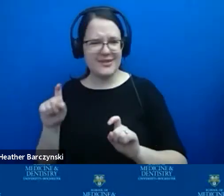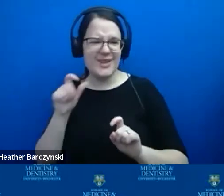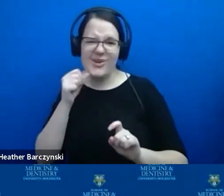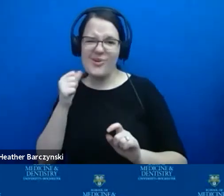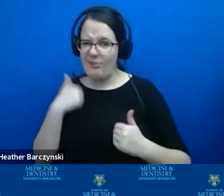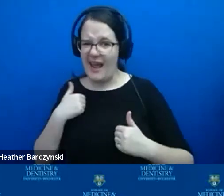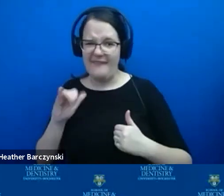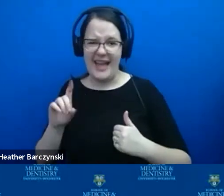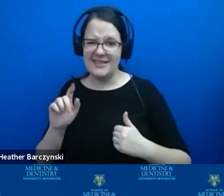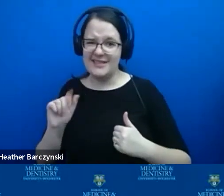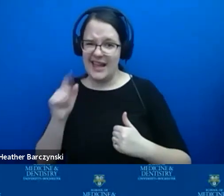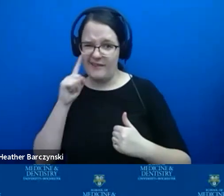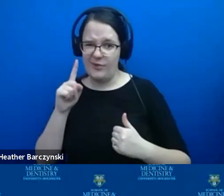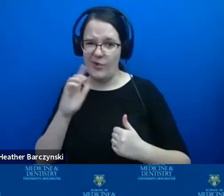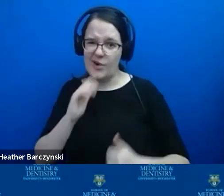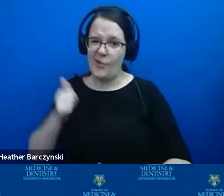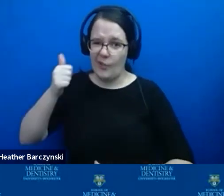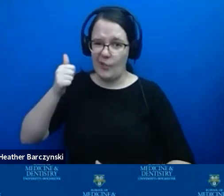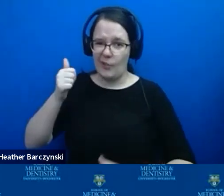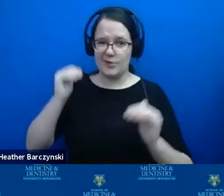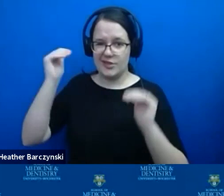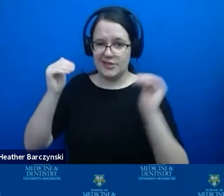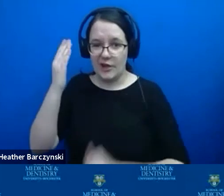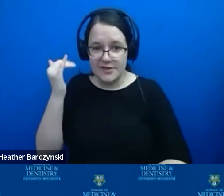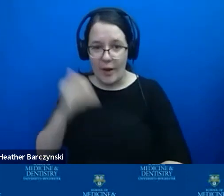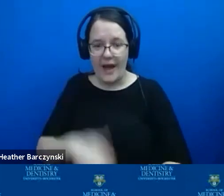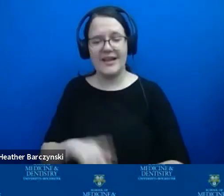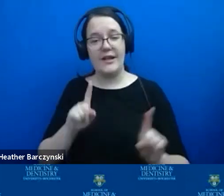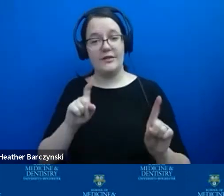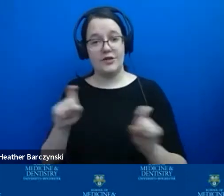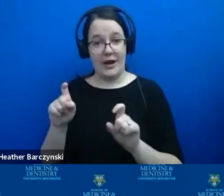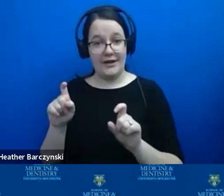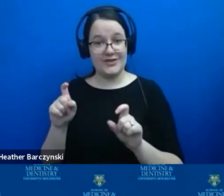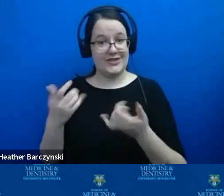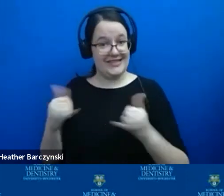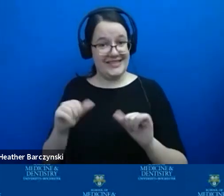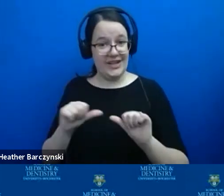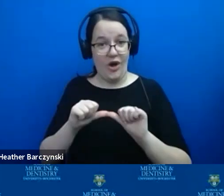like to see because the trials are still ongoing and older adults are being vaccinated right now